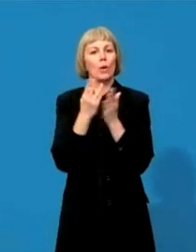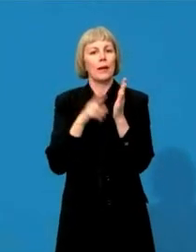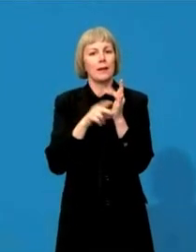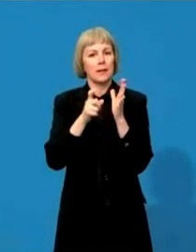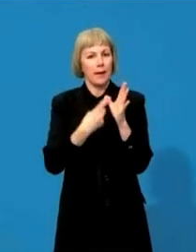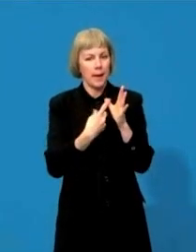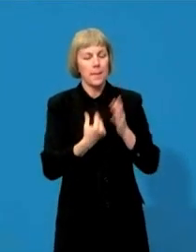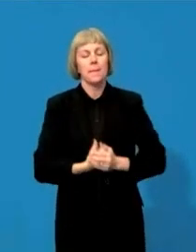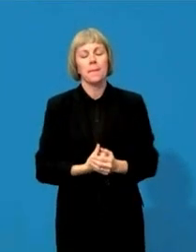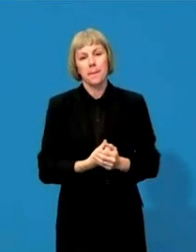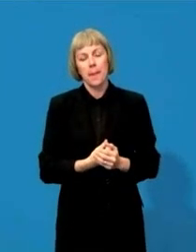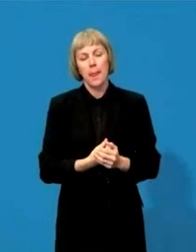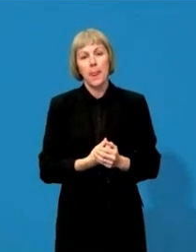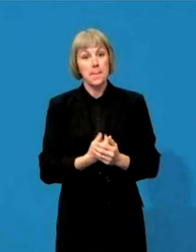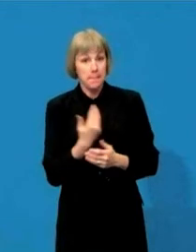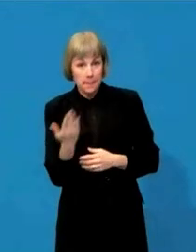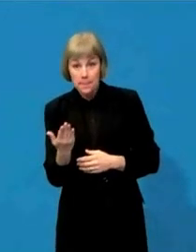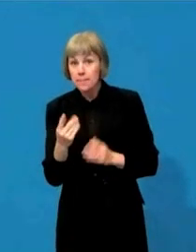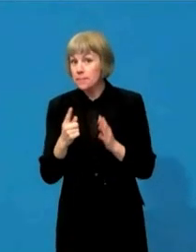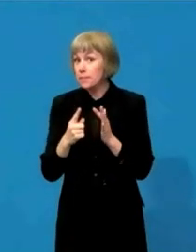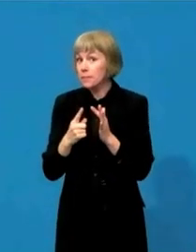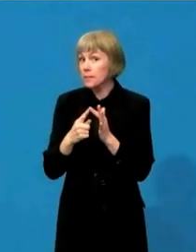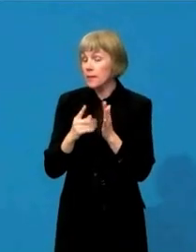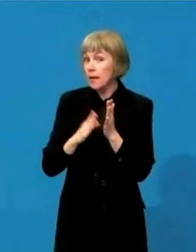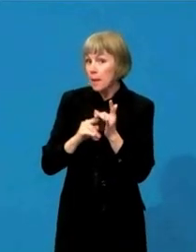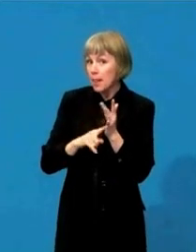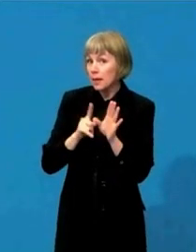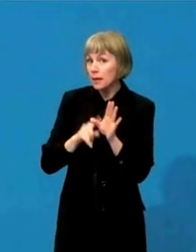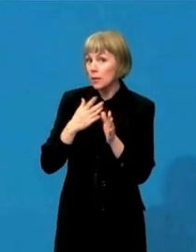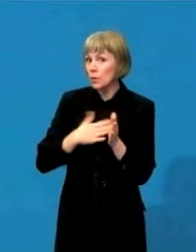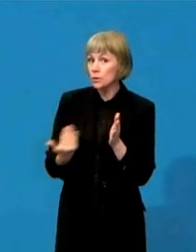speak to in particular about that experience of the consultation and preparation of the